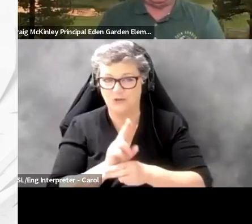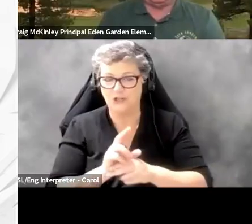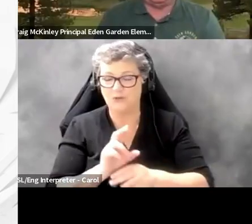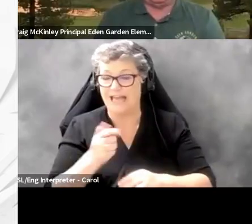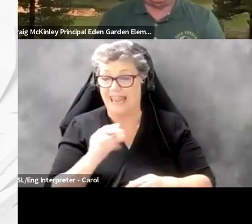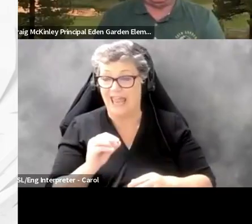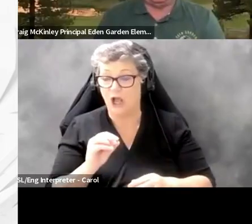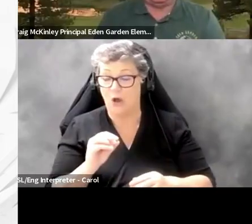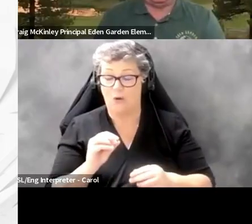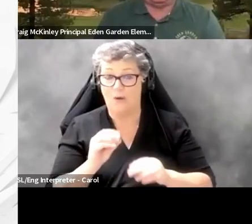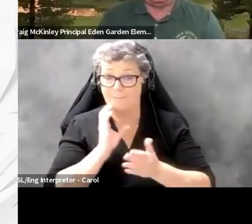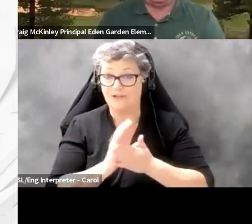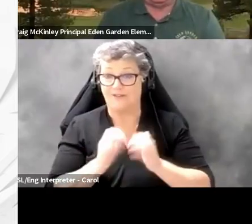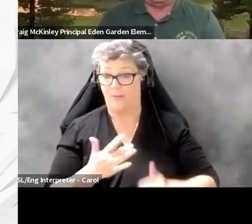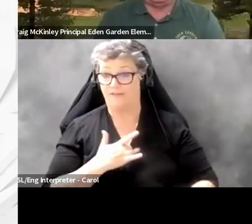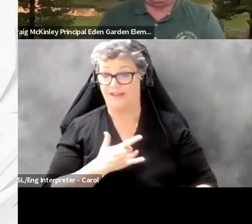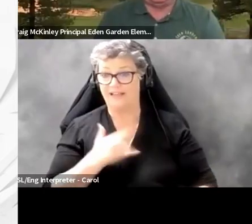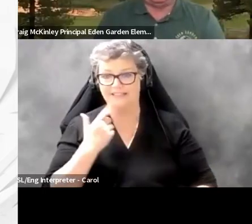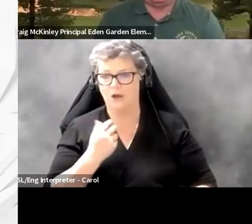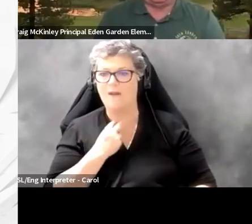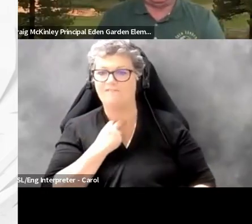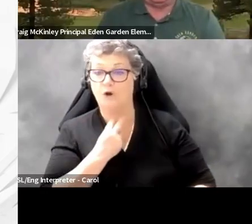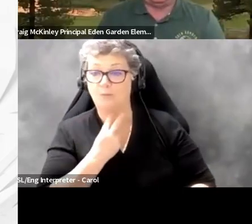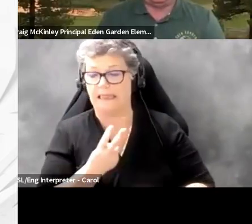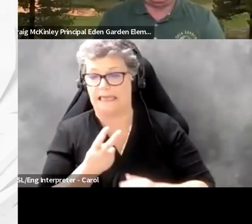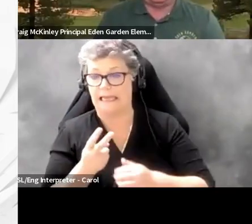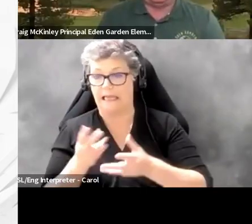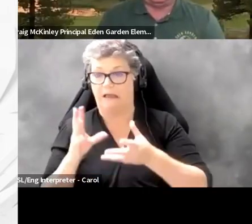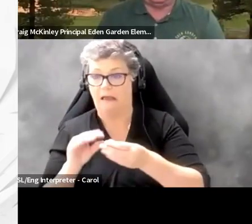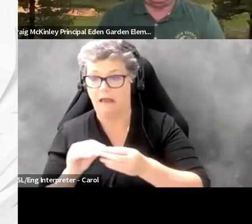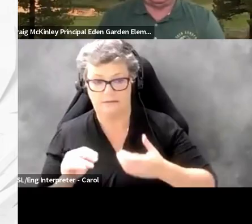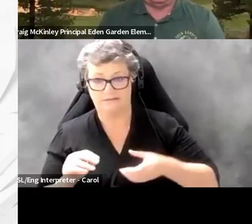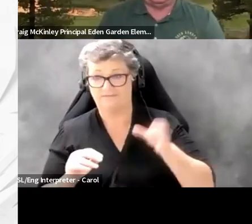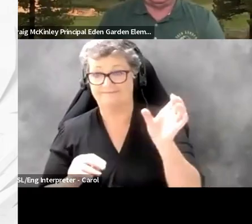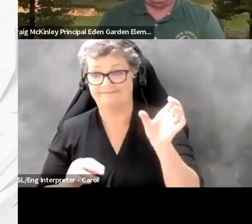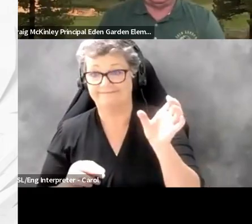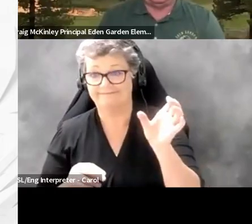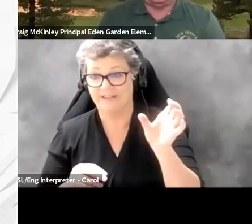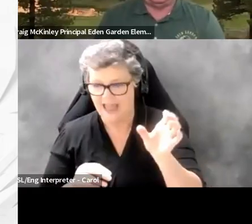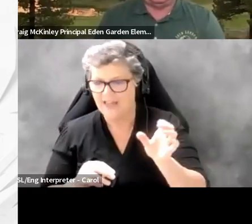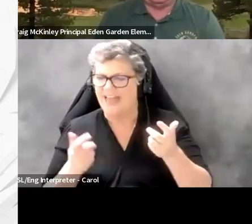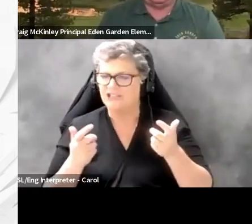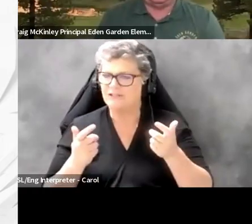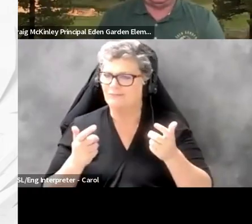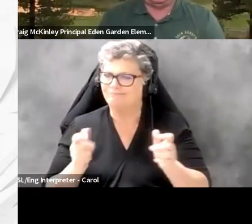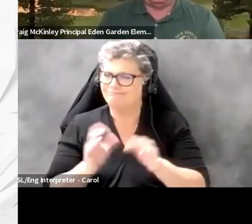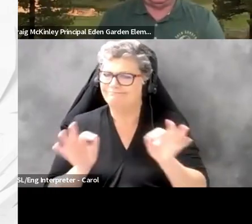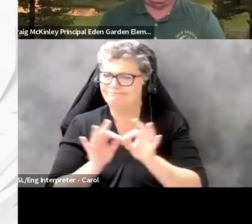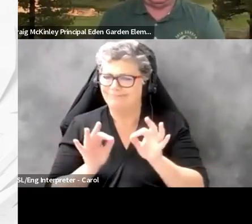they're feeling right now because they may not want to verbally talk about it right now. Some of those things were huge in what we were trying to do in a lot of the the early learning. So yeah